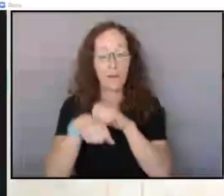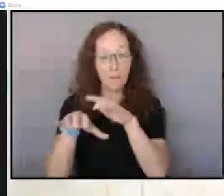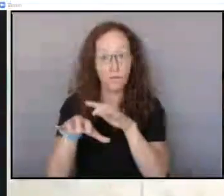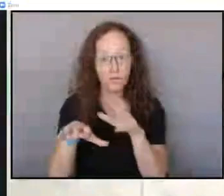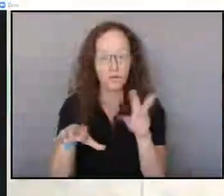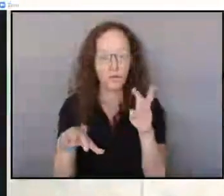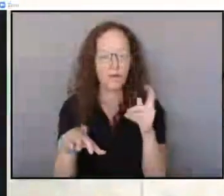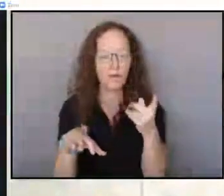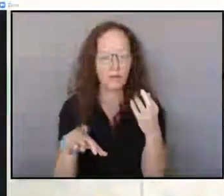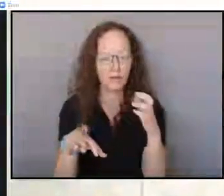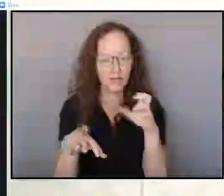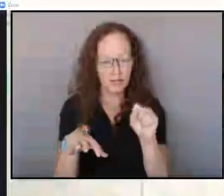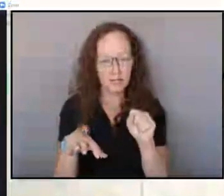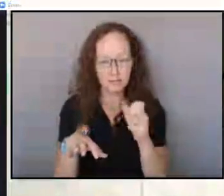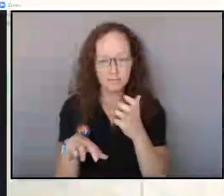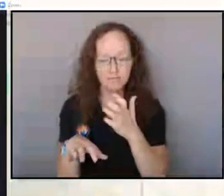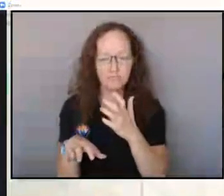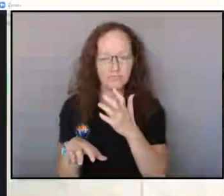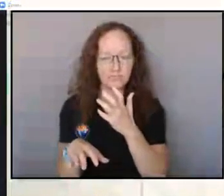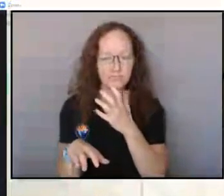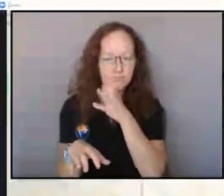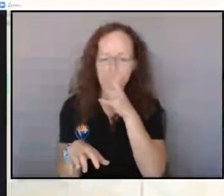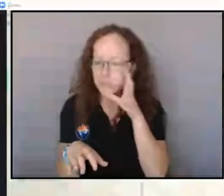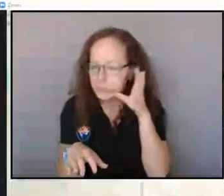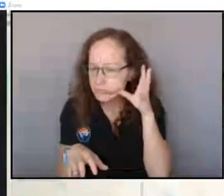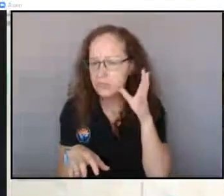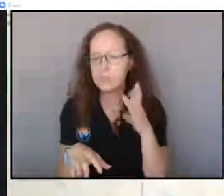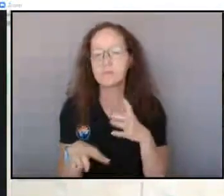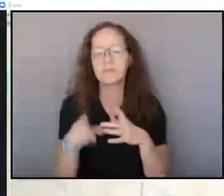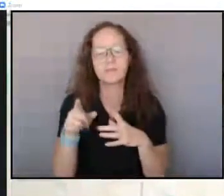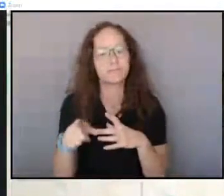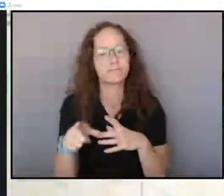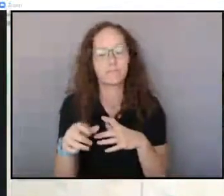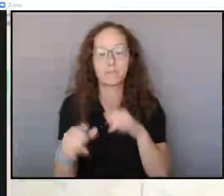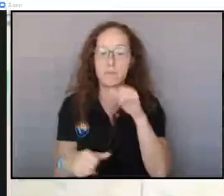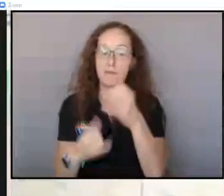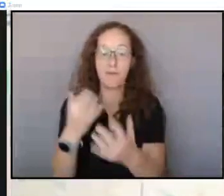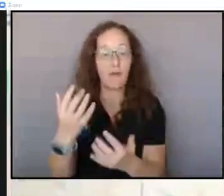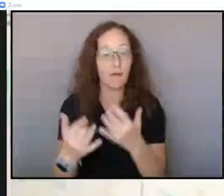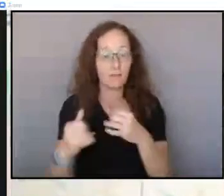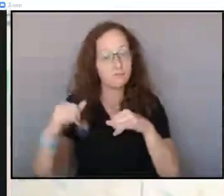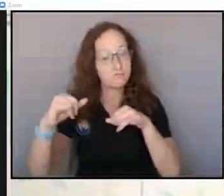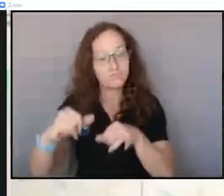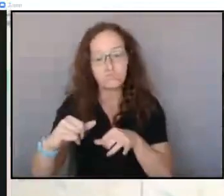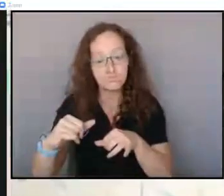HAVE BEEN HERE THE LAST THREE DAYS. SO WE'RE KEEPING AN EYE ON THAT UP THERE. WE HAVEN'T PUT ANY RESOURCES.